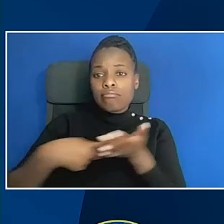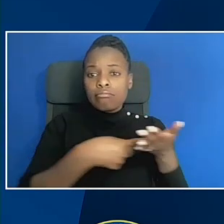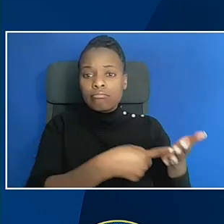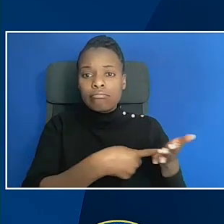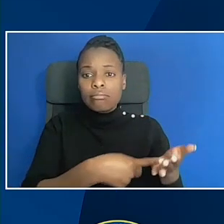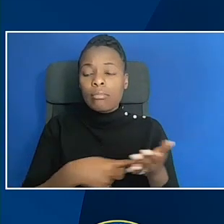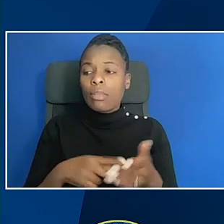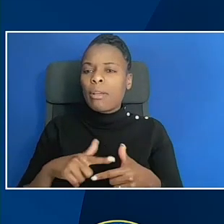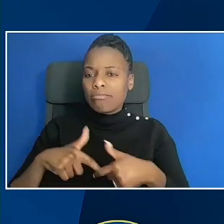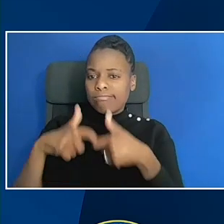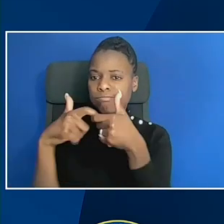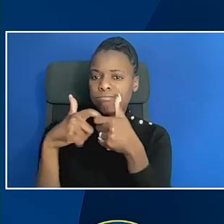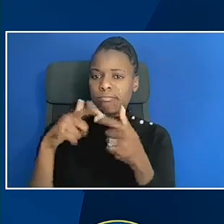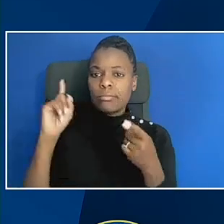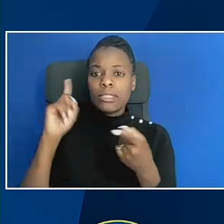you return from your caucus, which is why